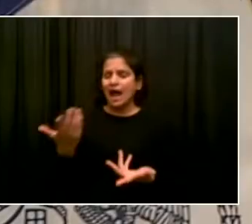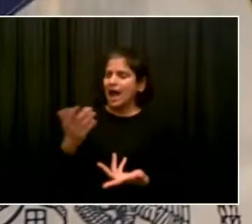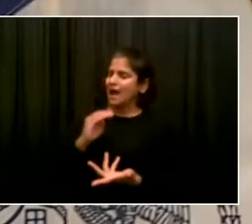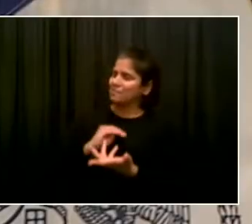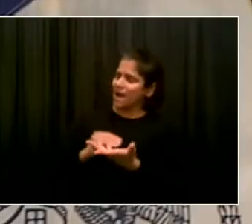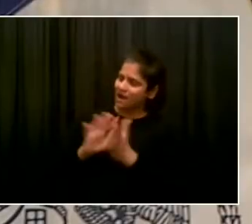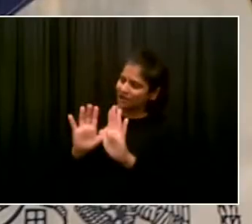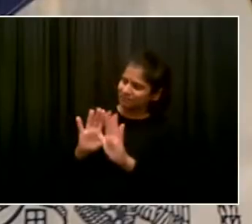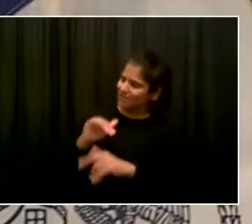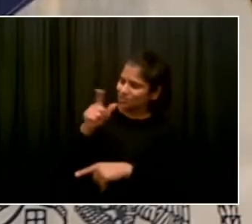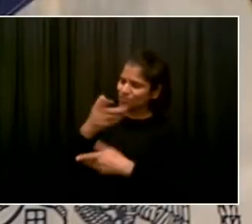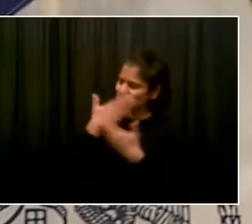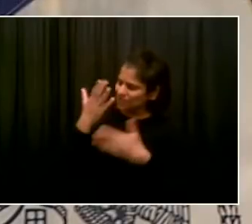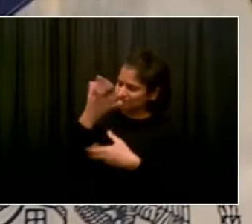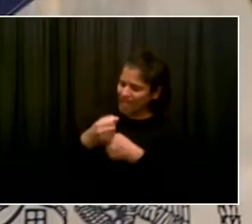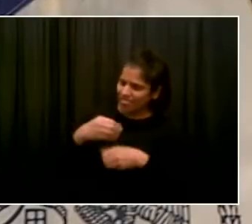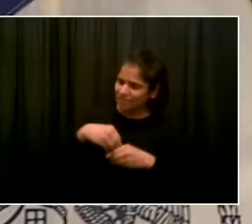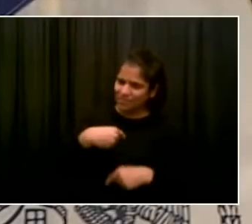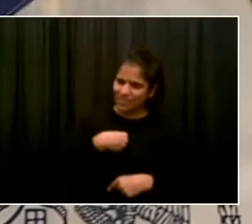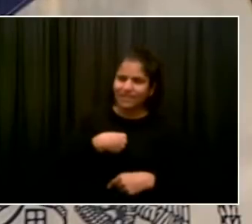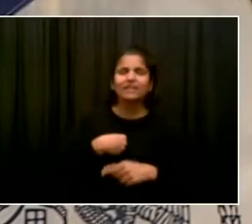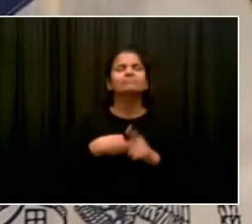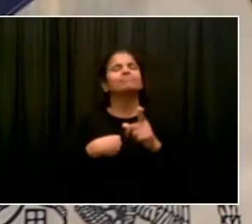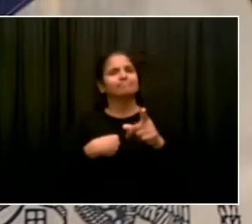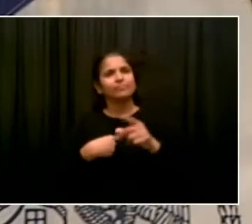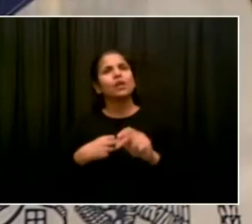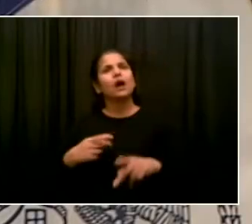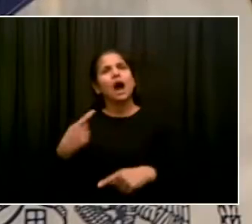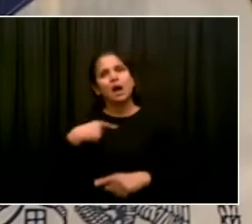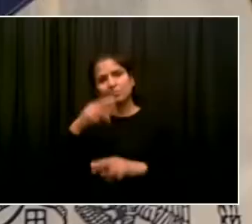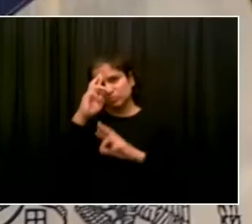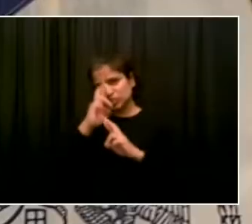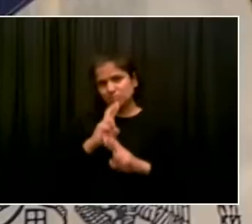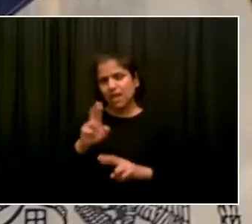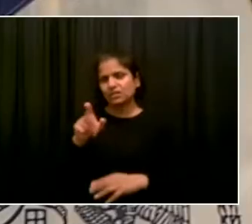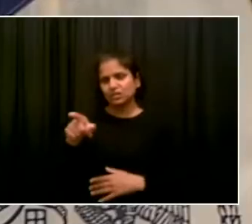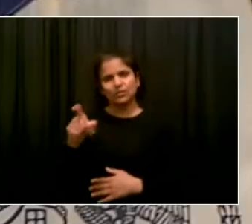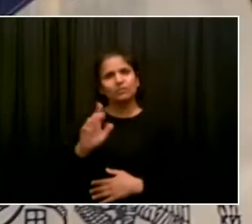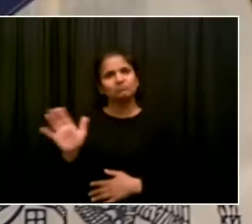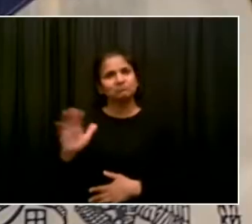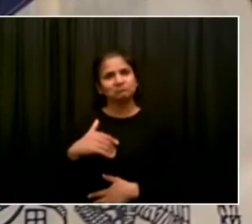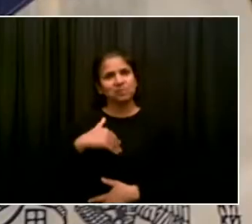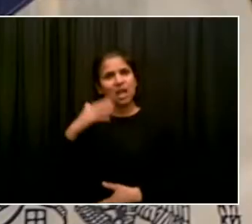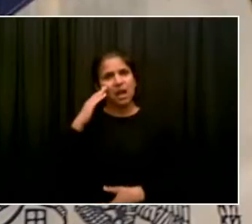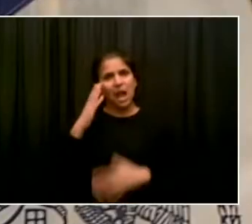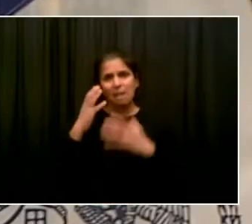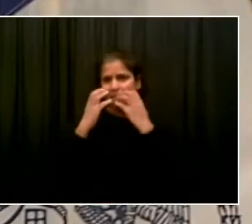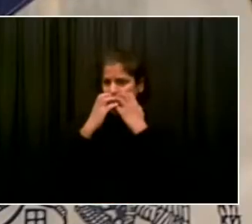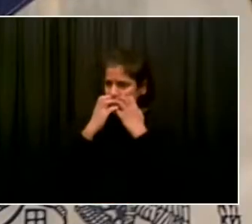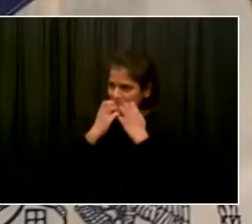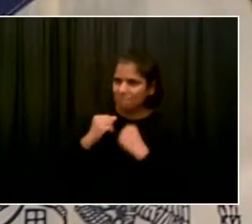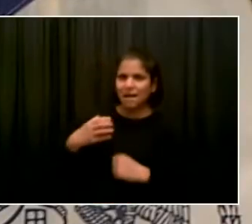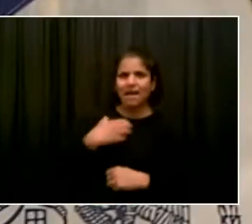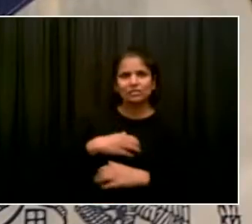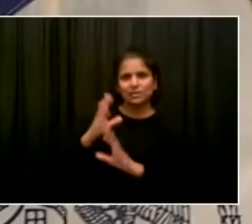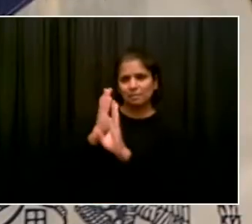SUCCESSES LIKE 14th STREET GERSH , GERSH, GERSH, YOE F LITTLE